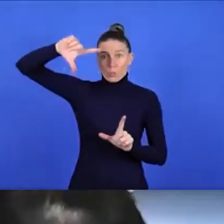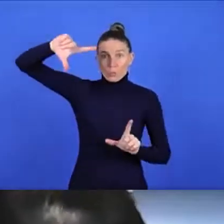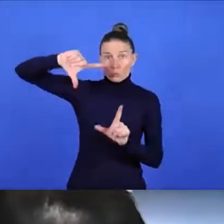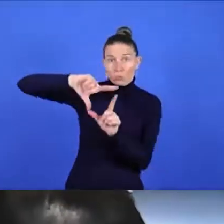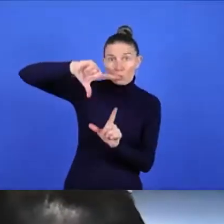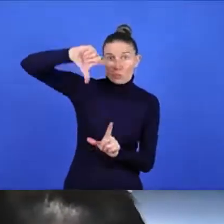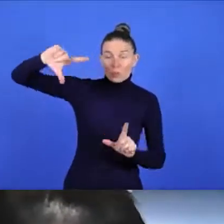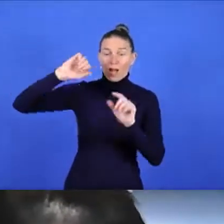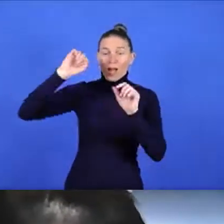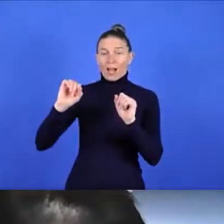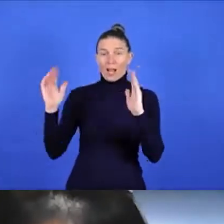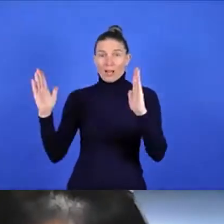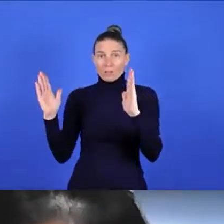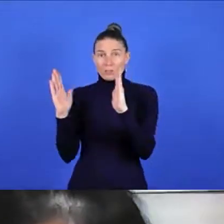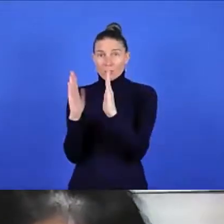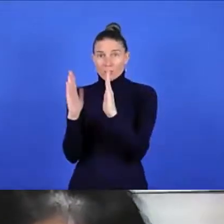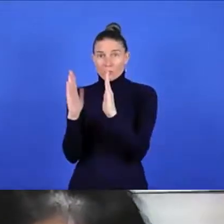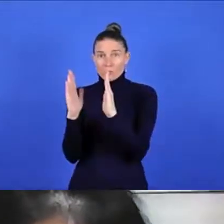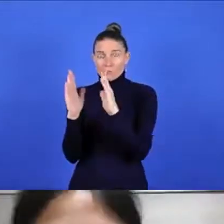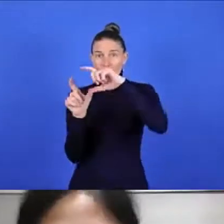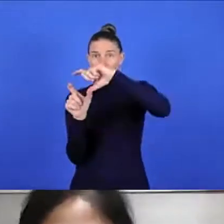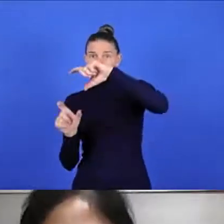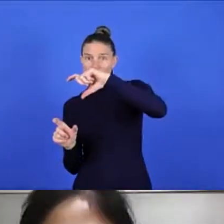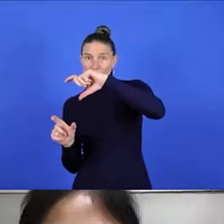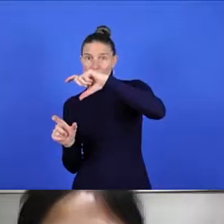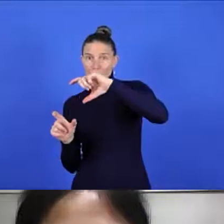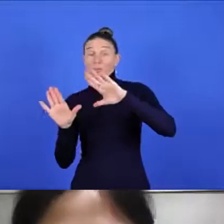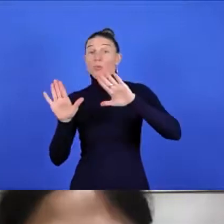. Usually the best way is to make this